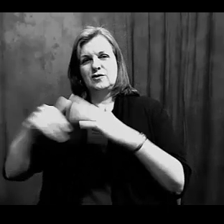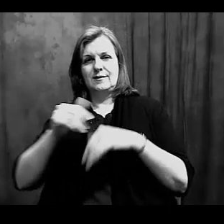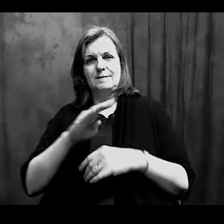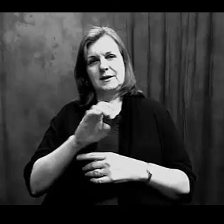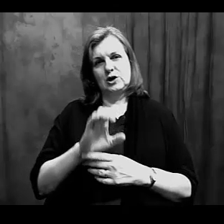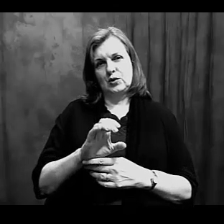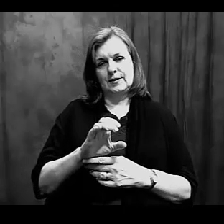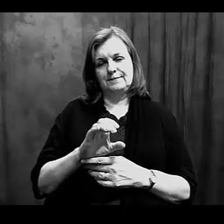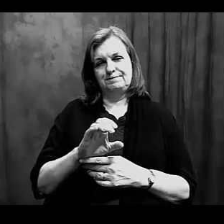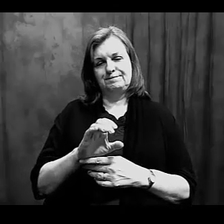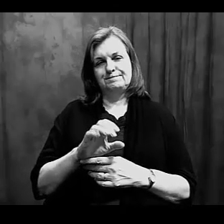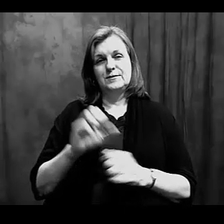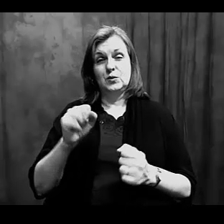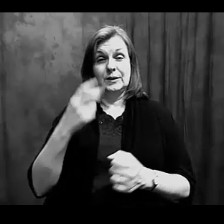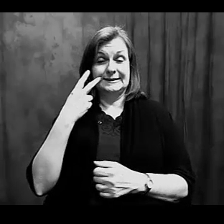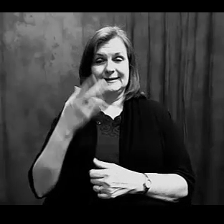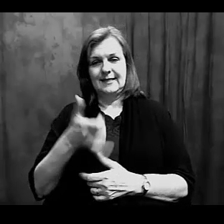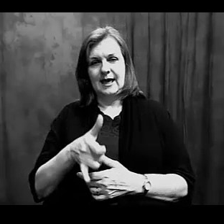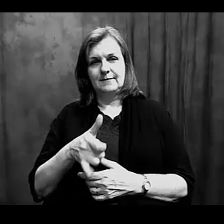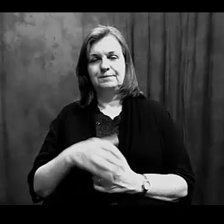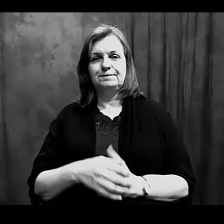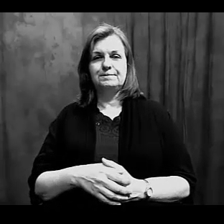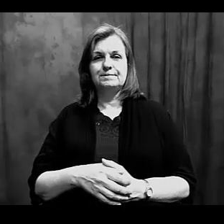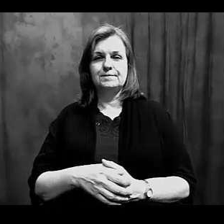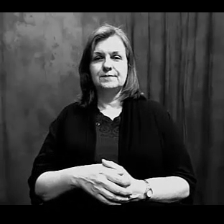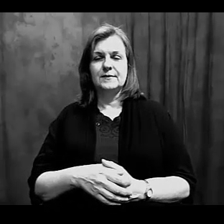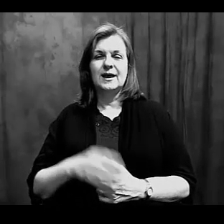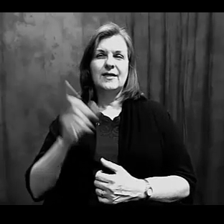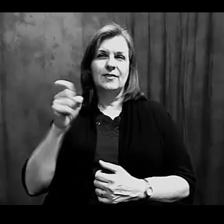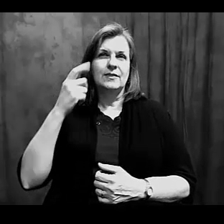they're much much larger as you see so we've got to think about